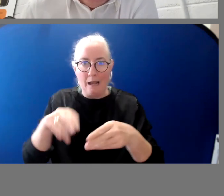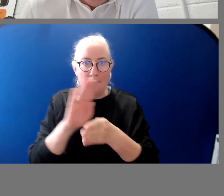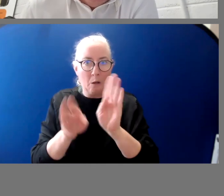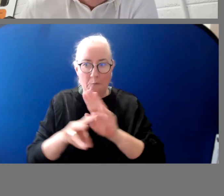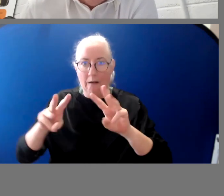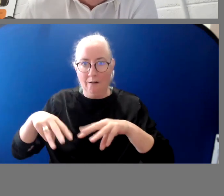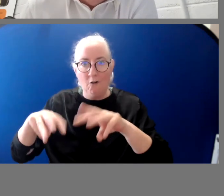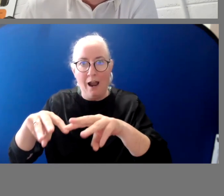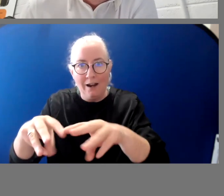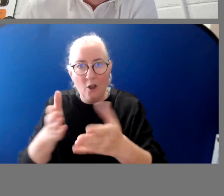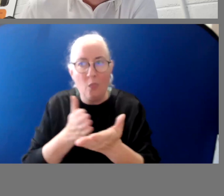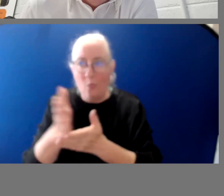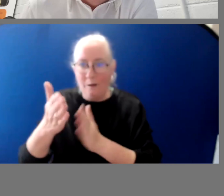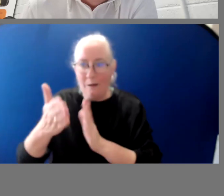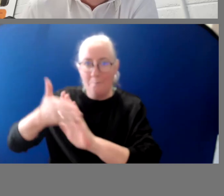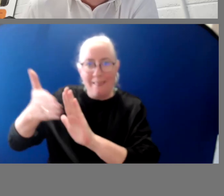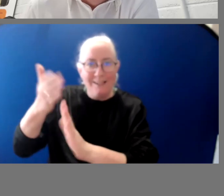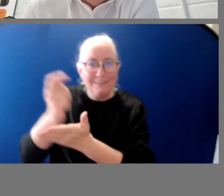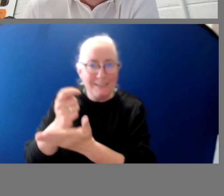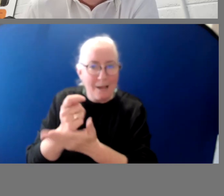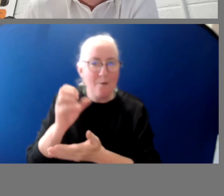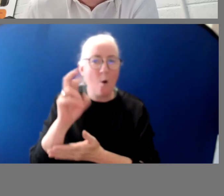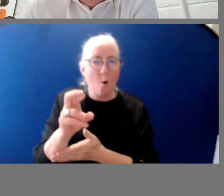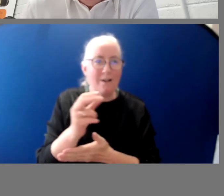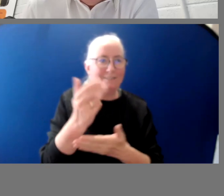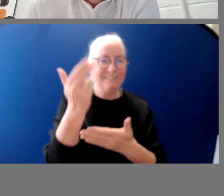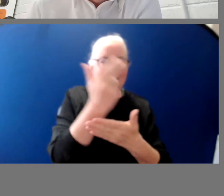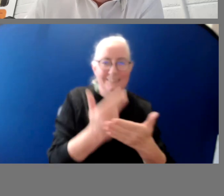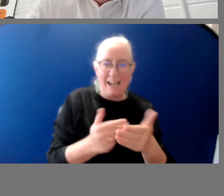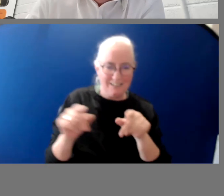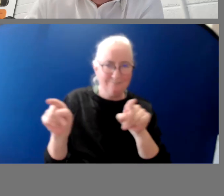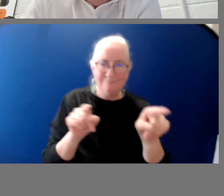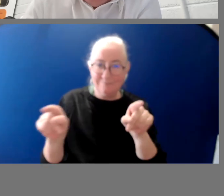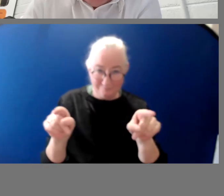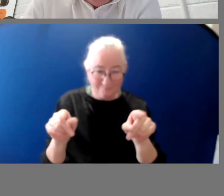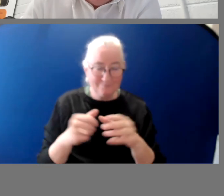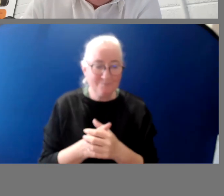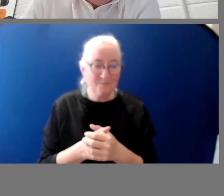latter stages of construction or at early stages of design and so on so I suppose it's important to